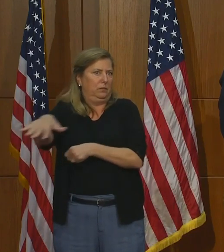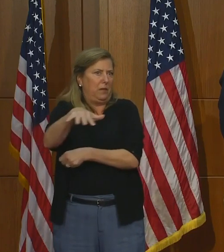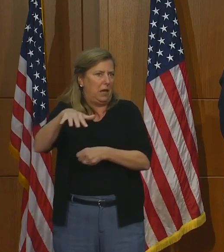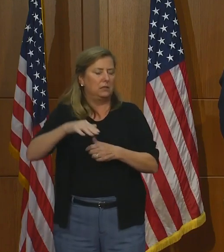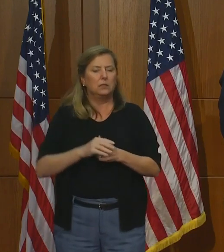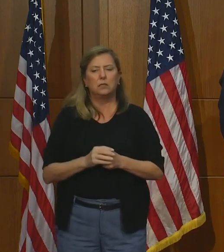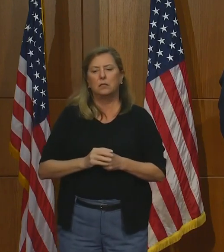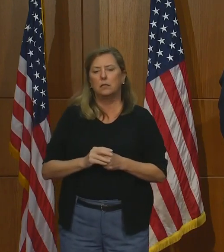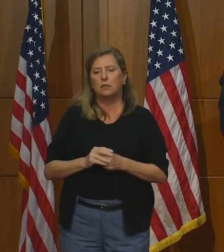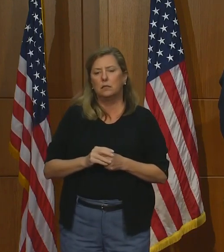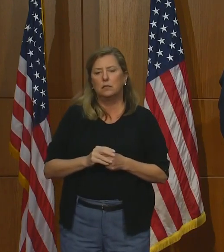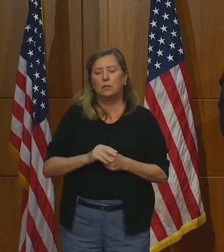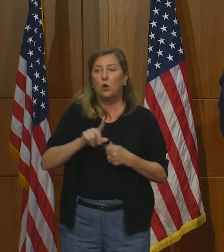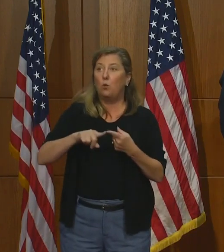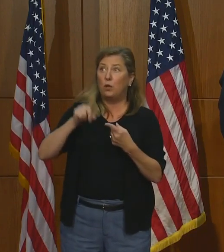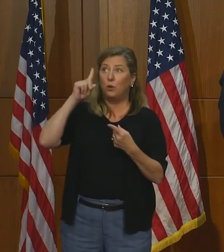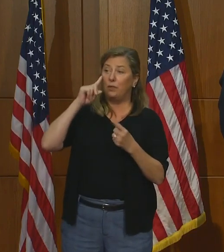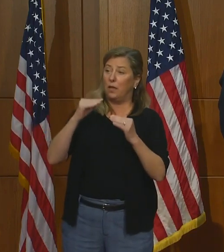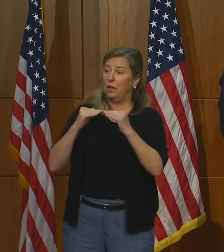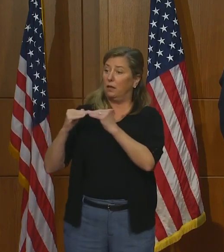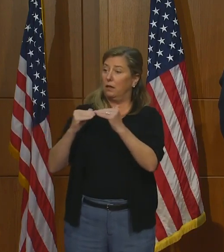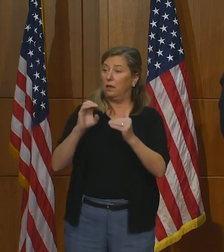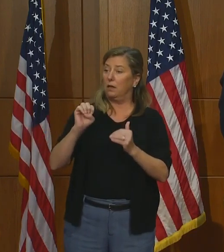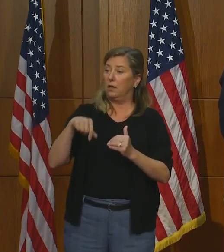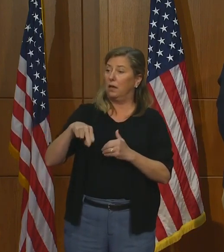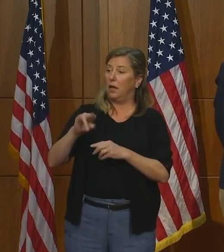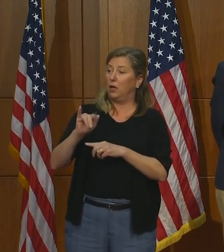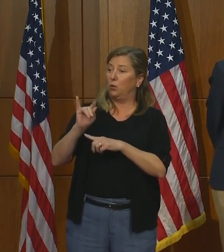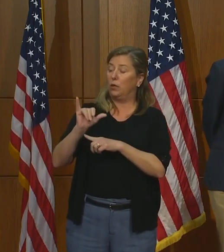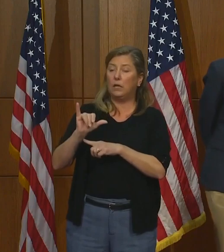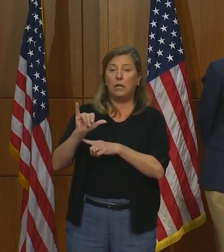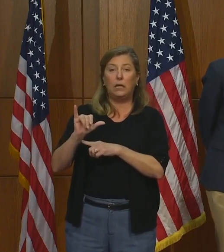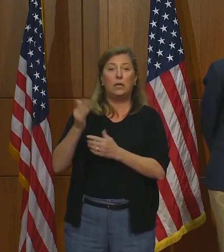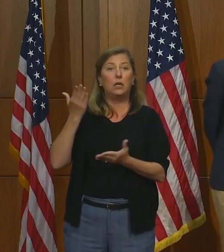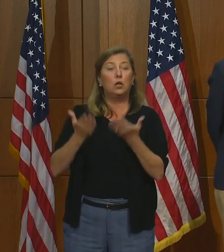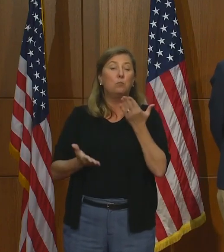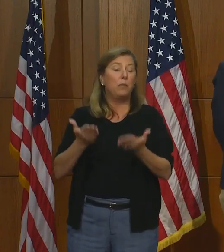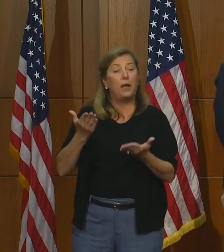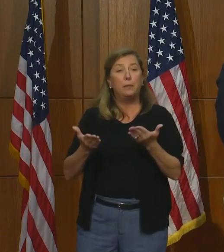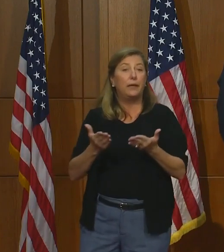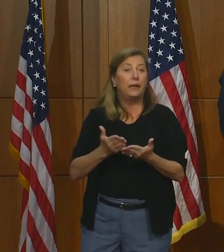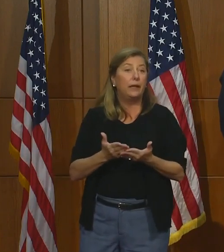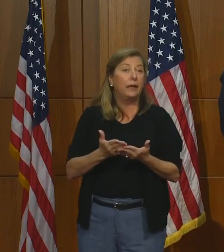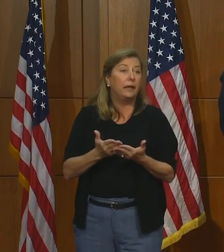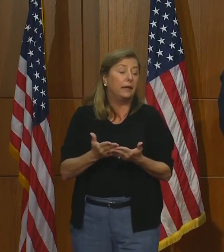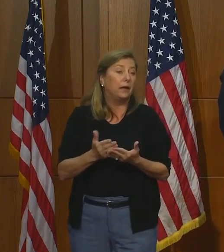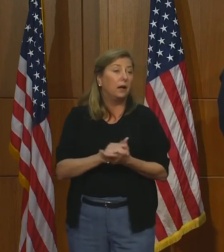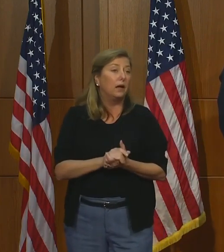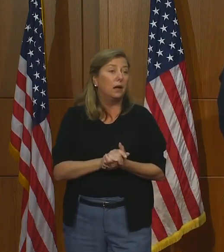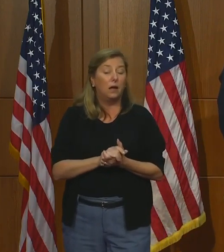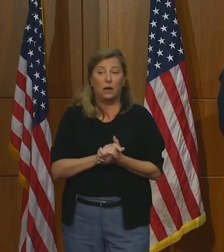HAVE TO THINK ABOUT UNIQUE WAYS